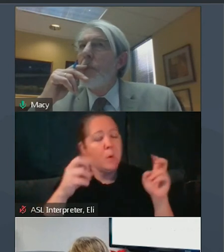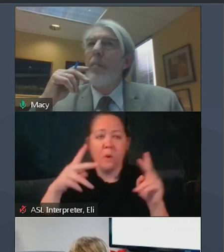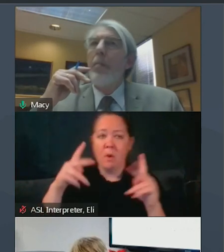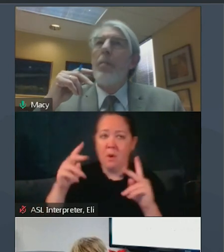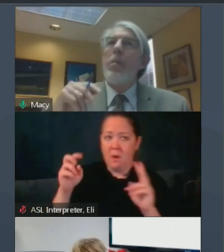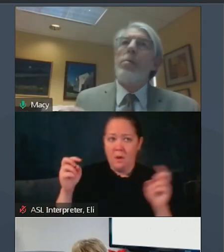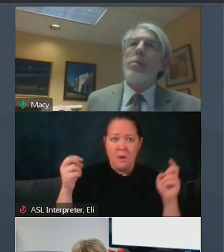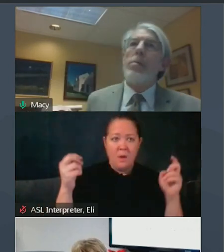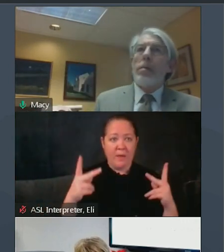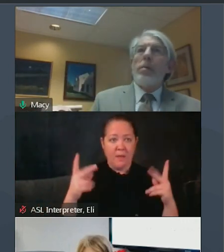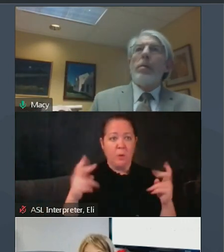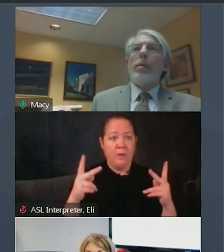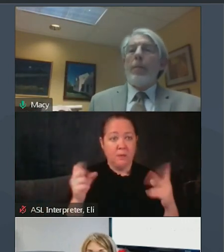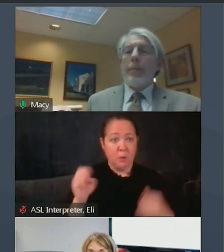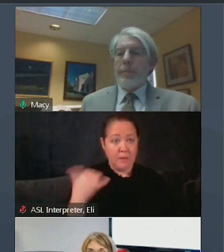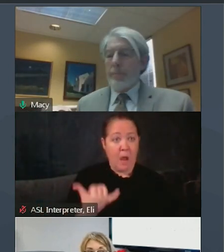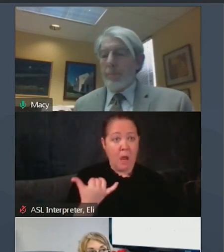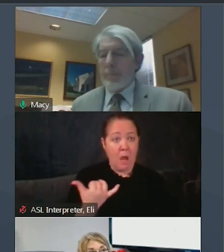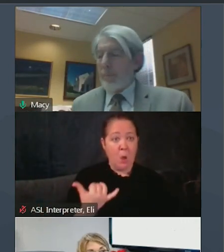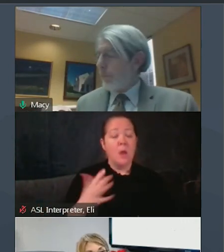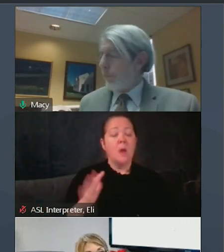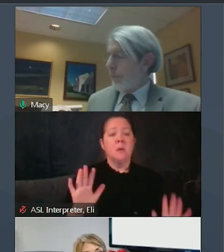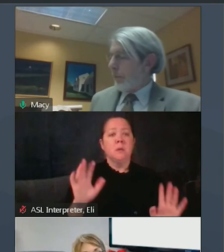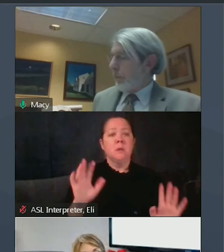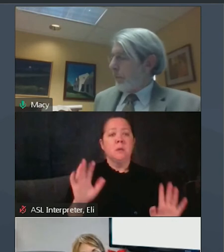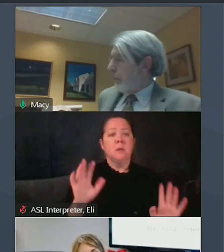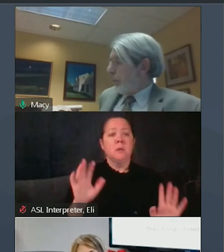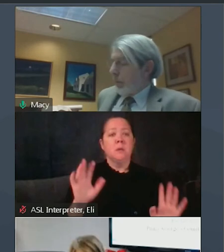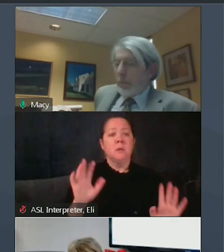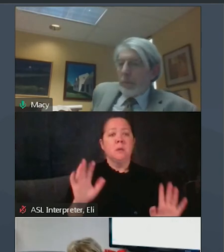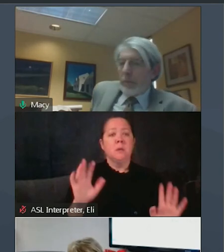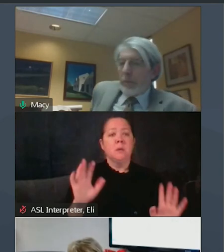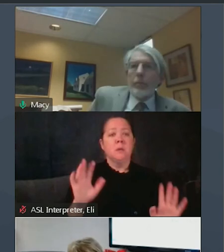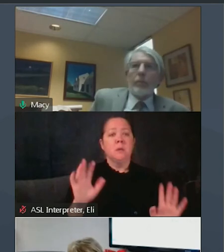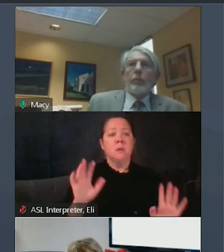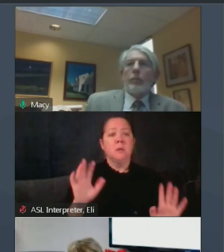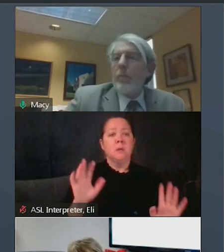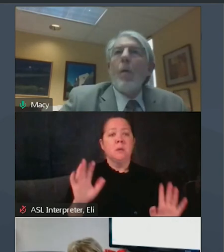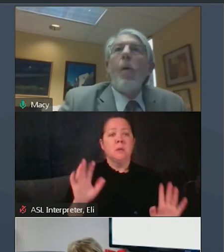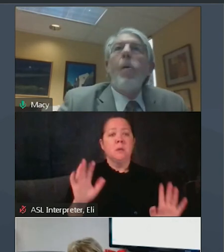So now let me do it this way because I can't go through all of these names out there.